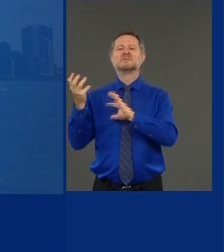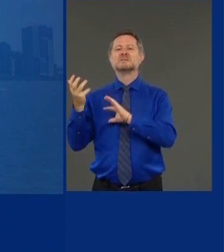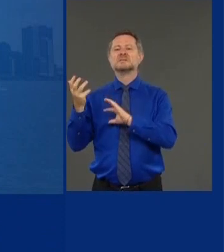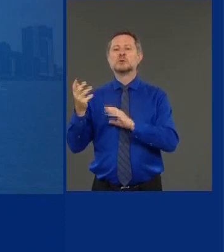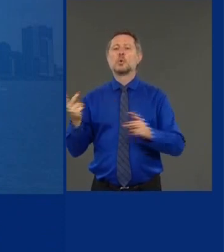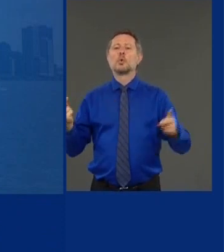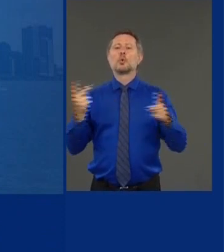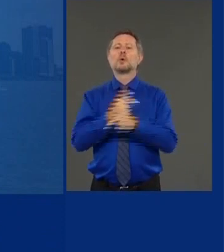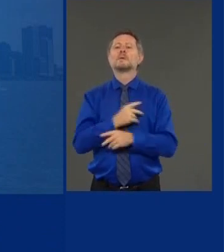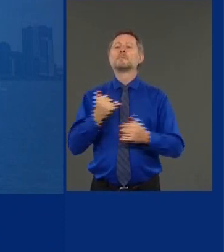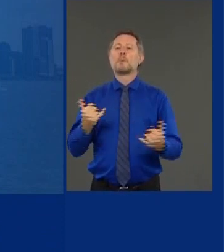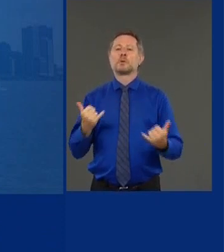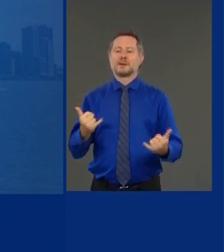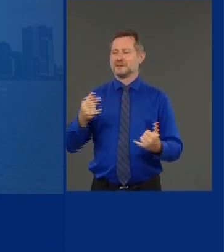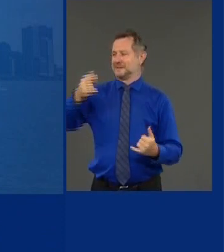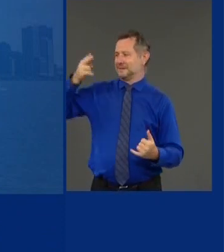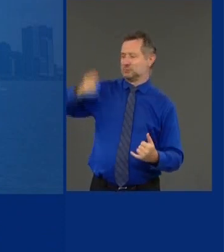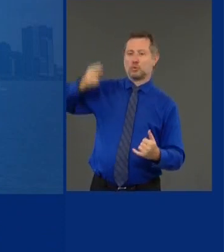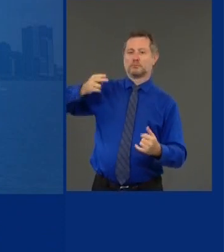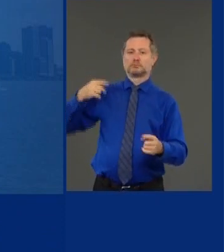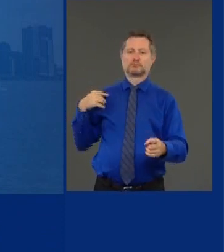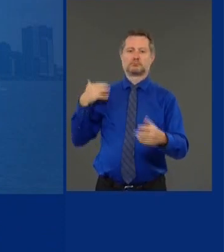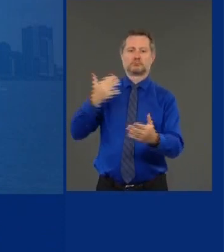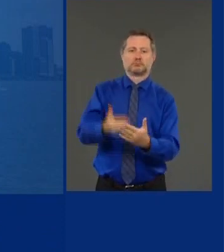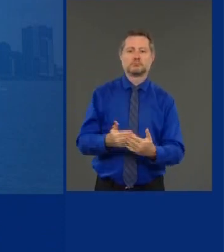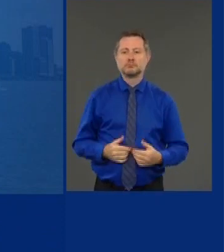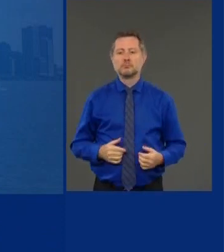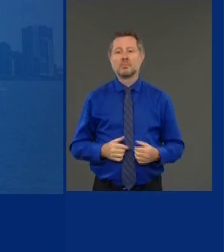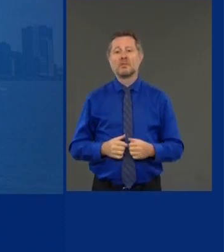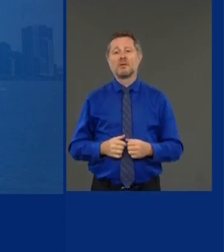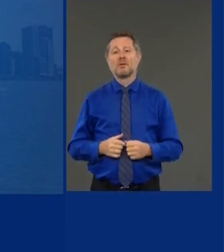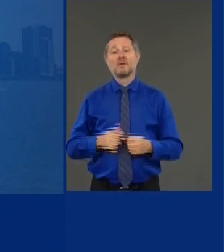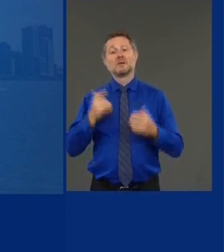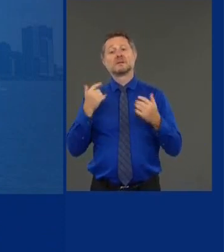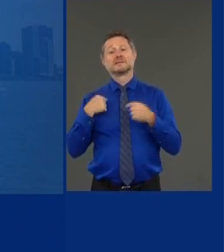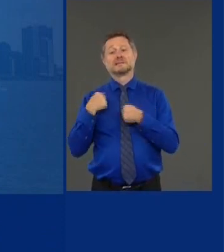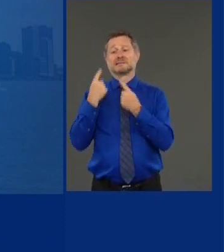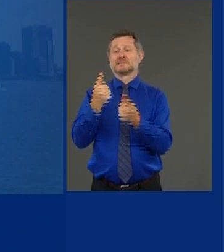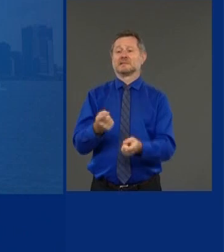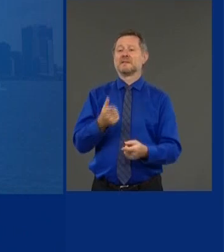EVERY AMERICAN KNOWS HE MADE A MISTAK MISTAKE. EVERY AMERICAN KNOWS THIS WAS THE WORST GOVERNMENT BLUNDER IN